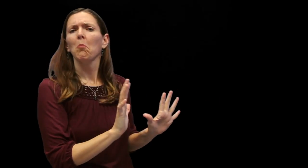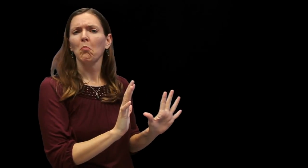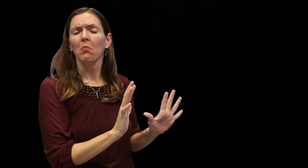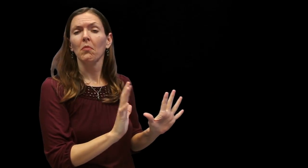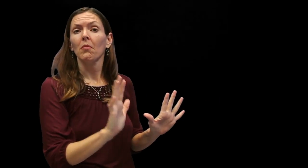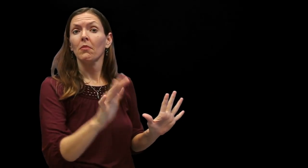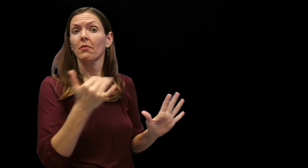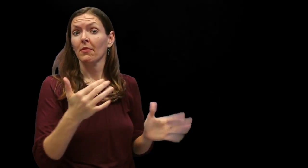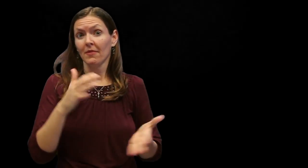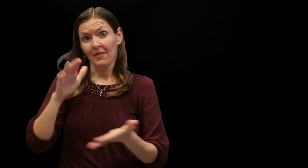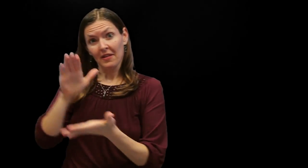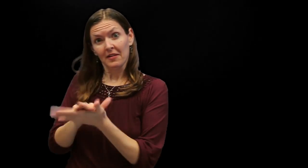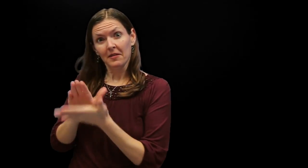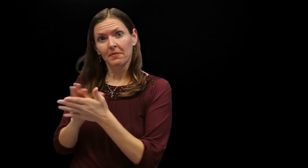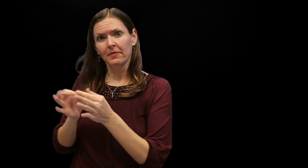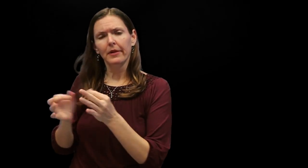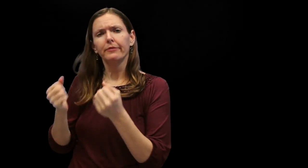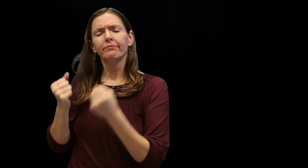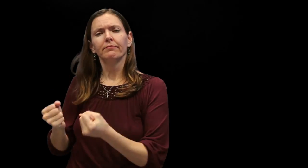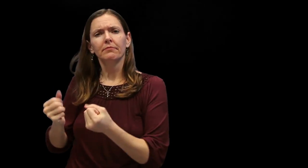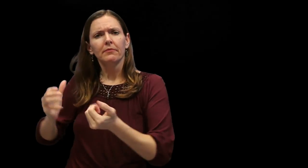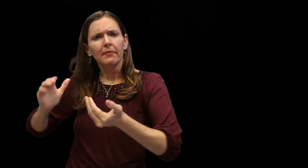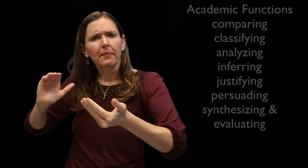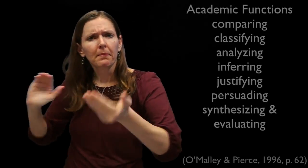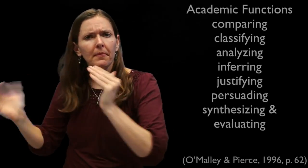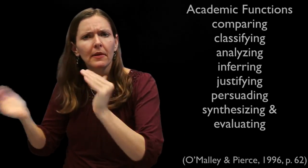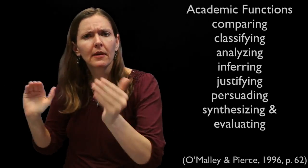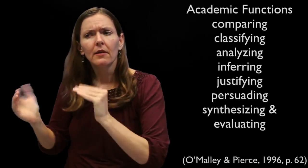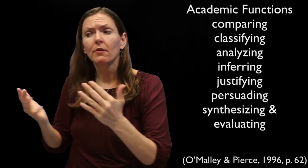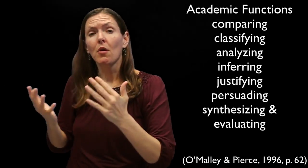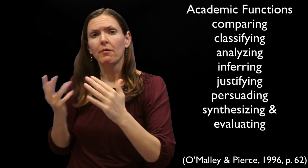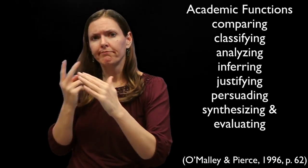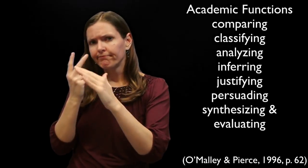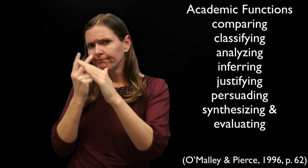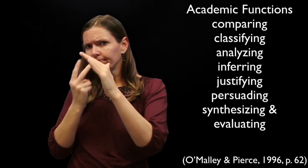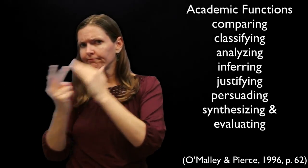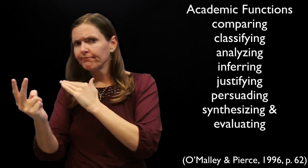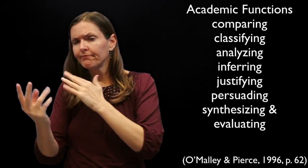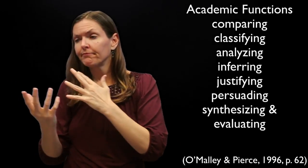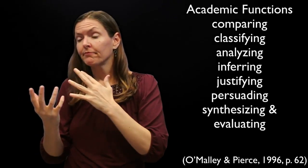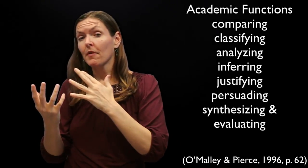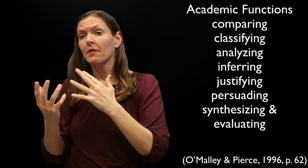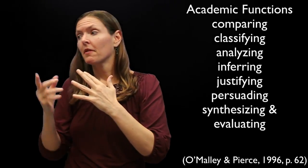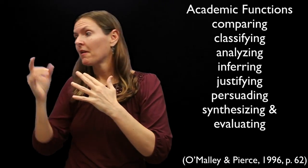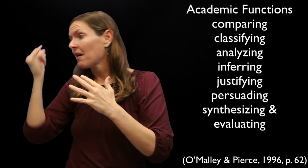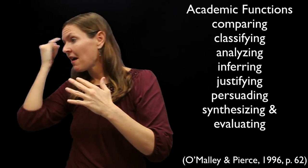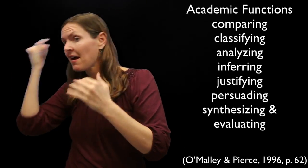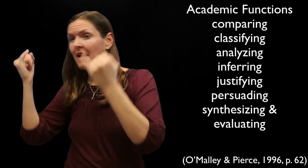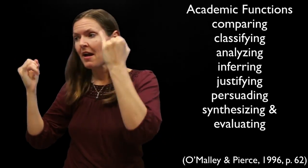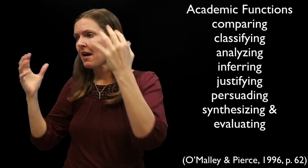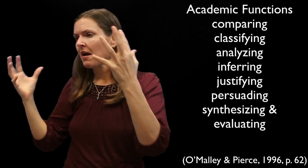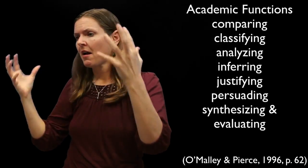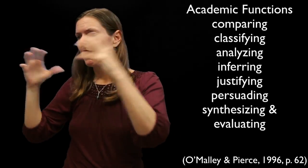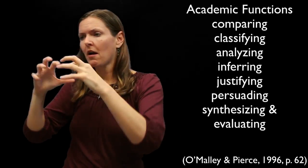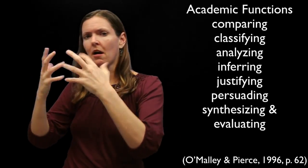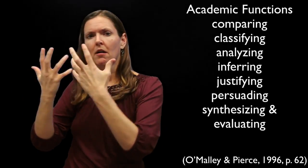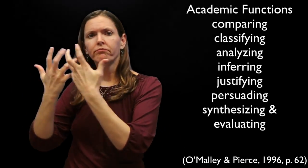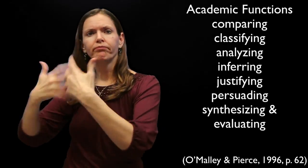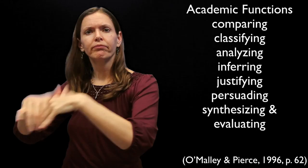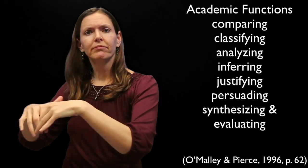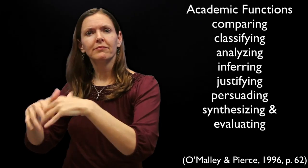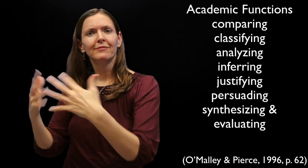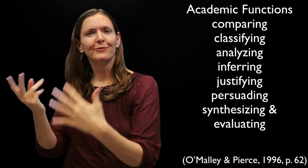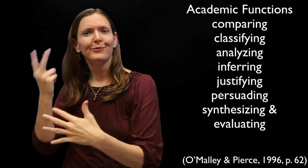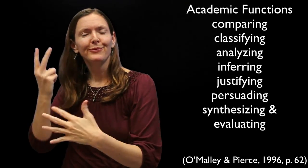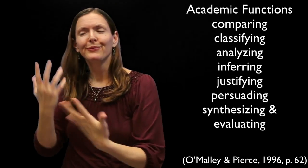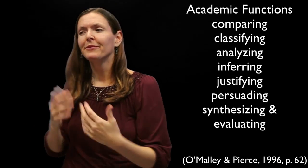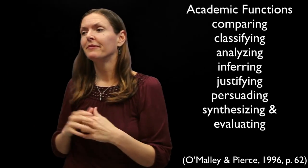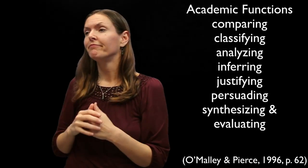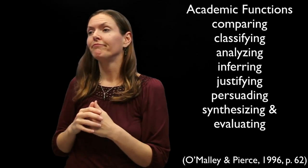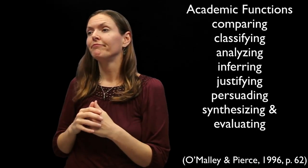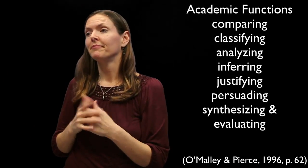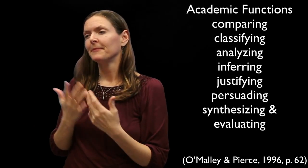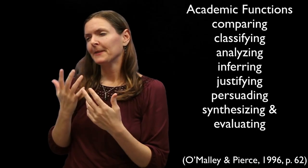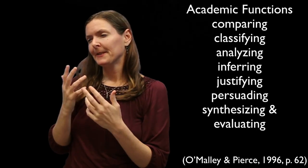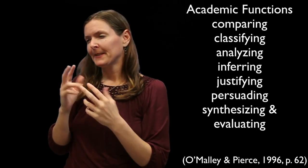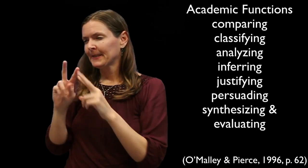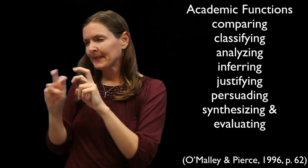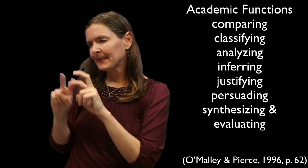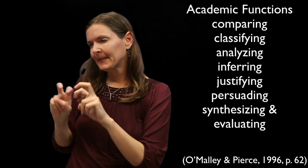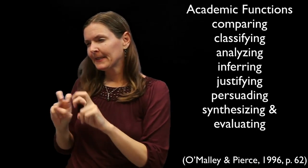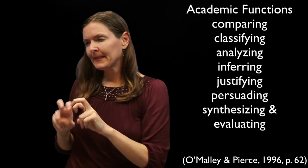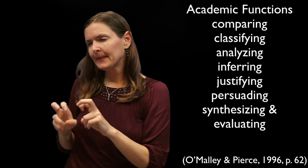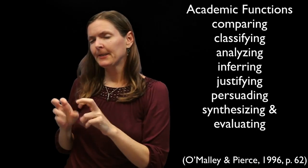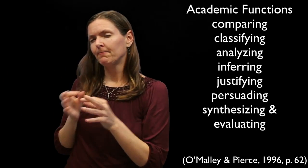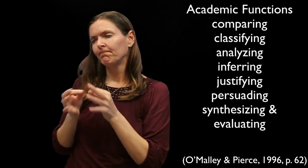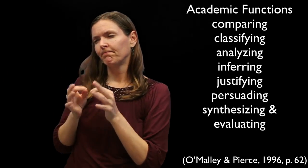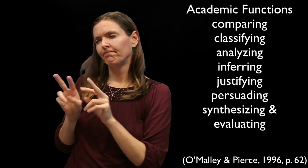Academic language functions involve comparing, inferring, synthesizing, analyzing, describing, evaluating,